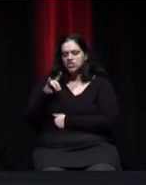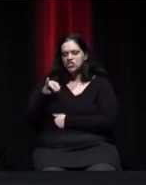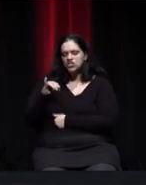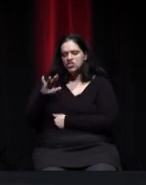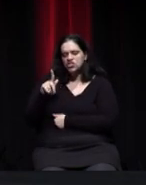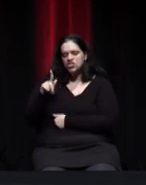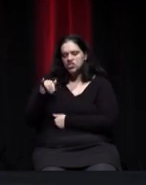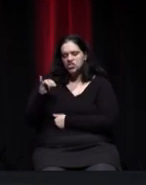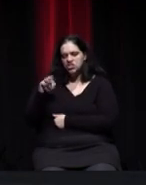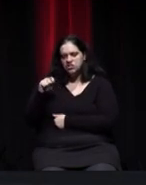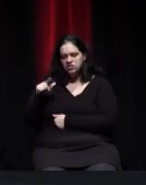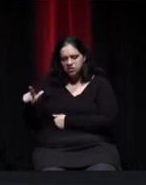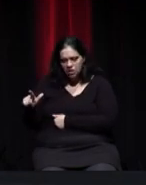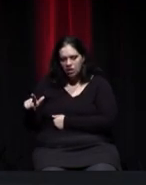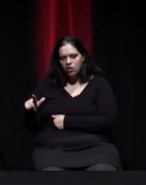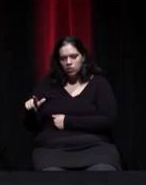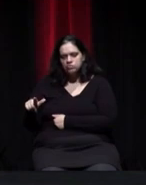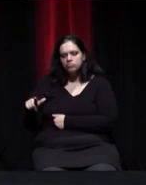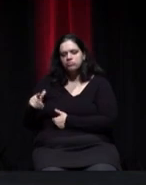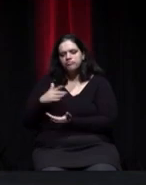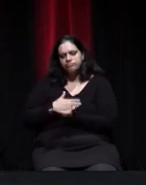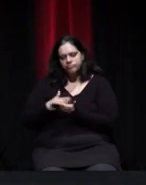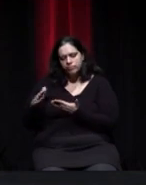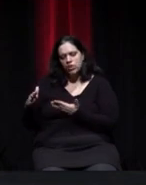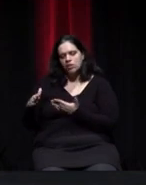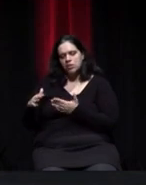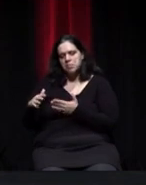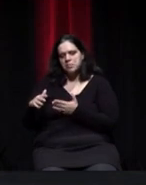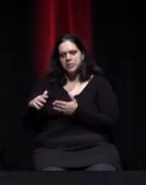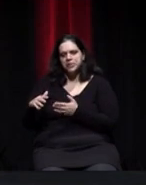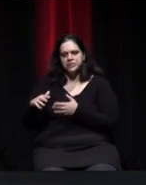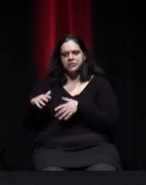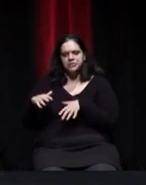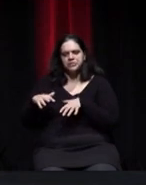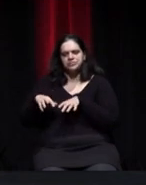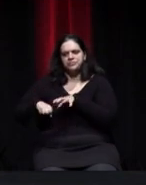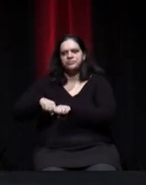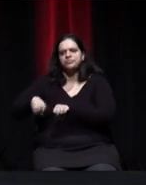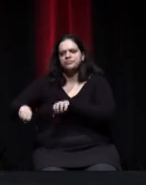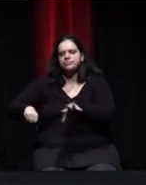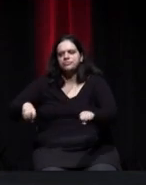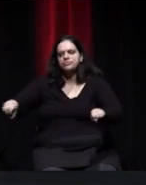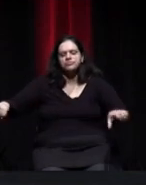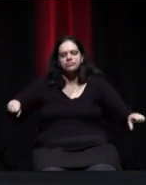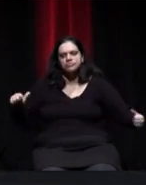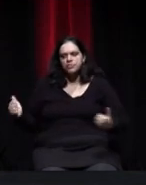that starts to infiltrate and devour the human activities and Jobs.